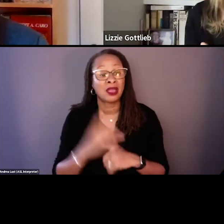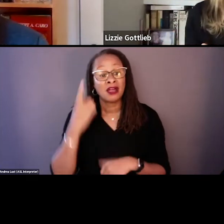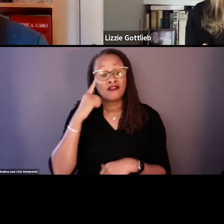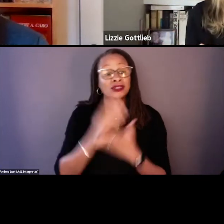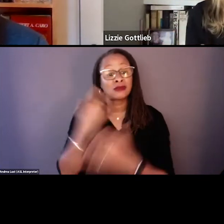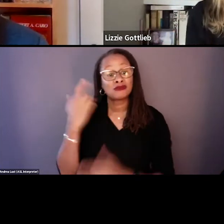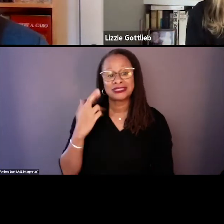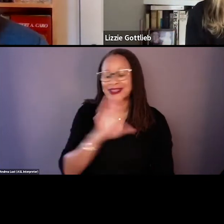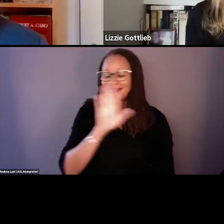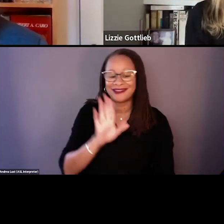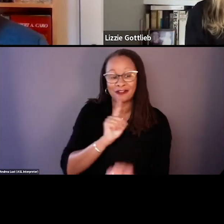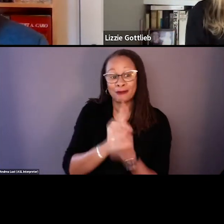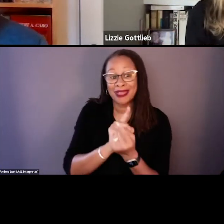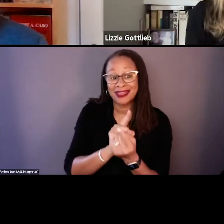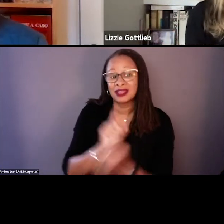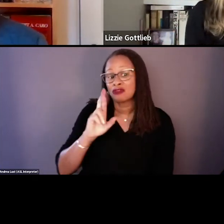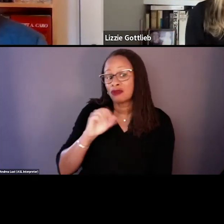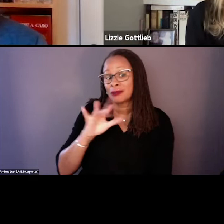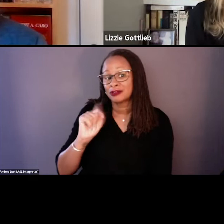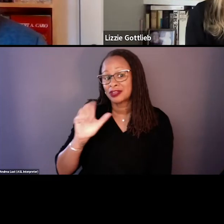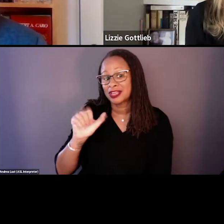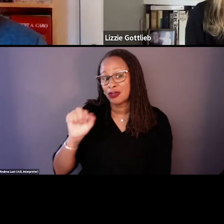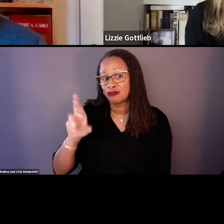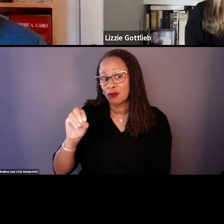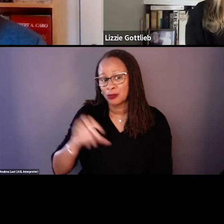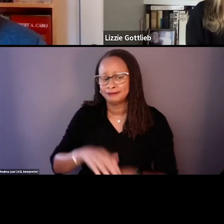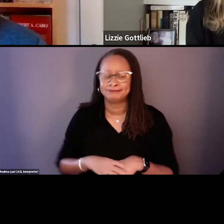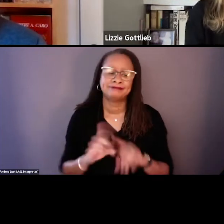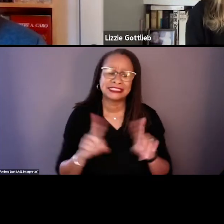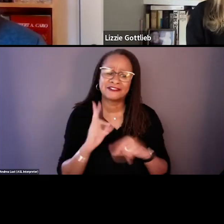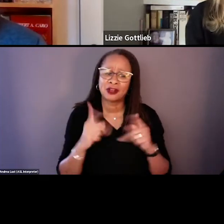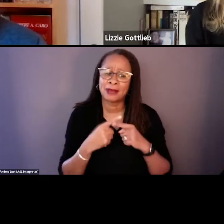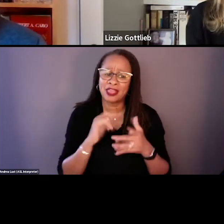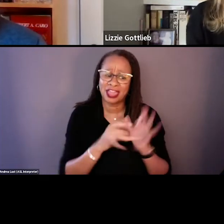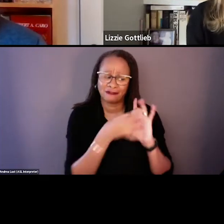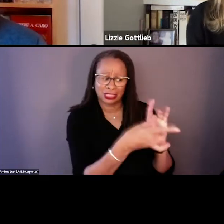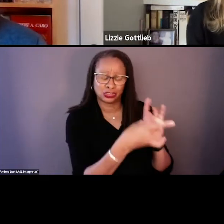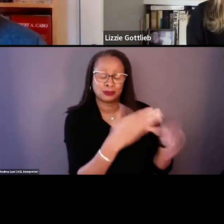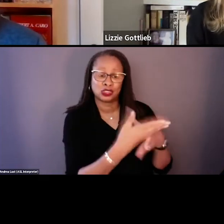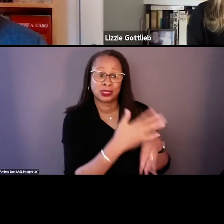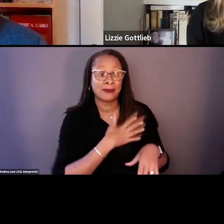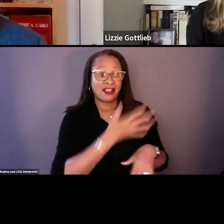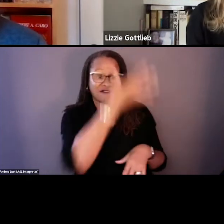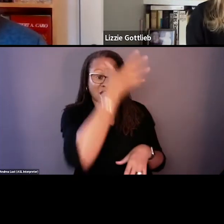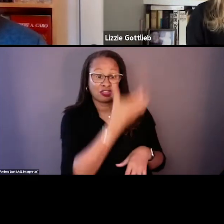But, for some reason, I had never met Robert Caro. There was something different about that relationship,